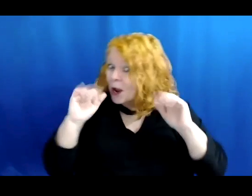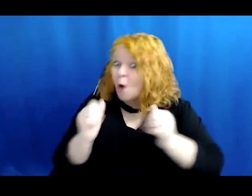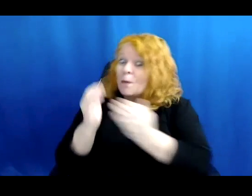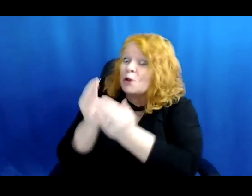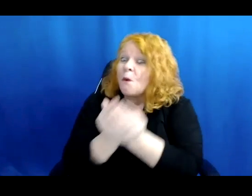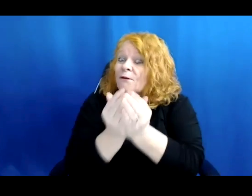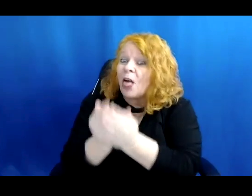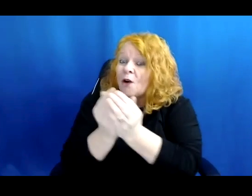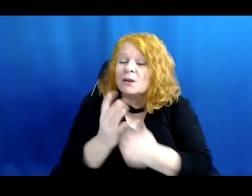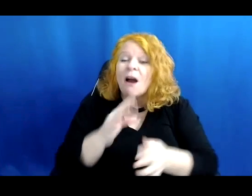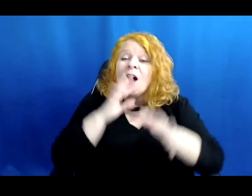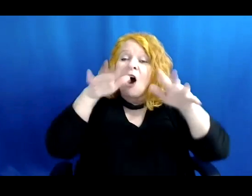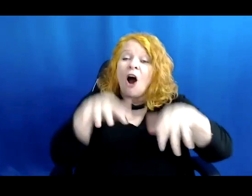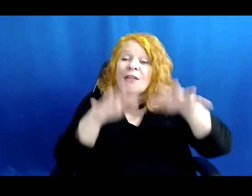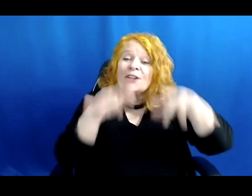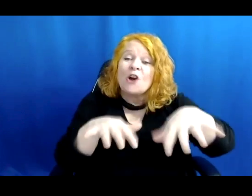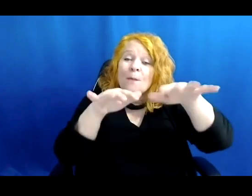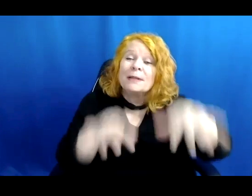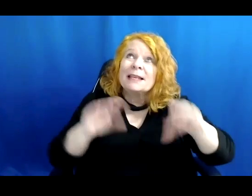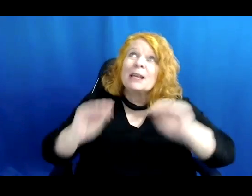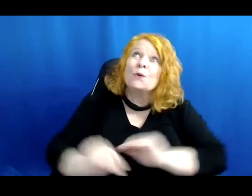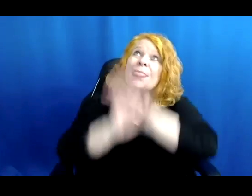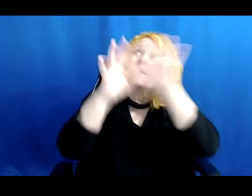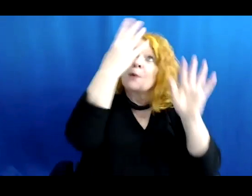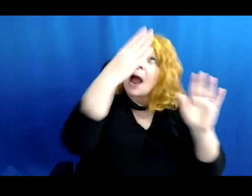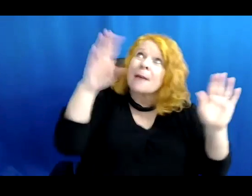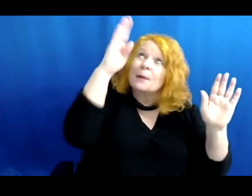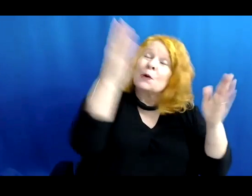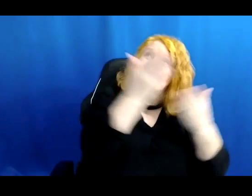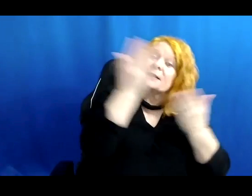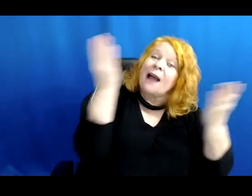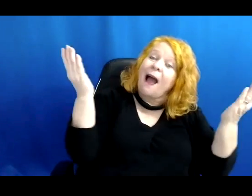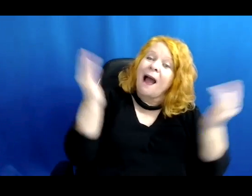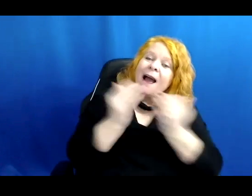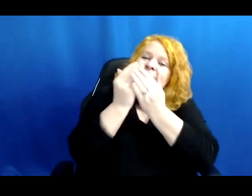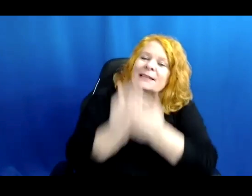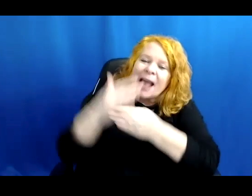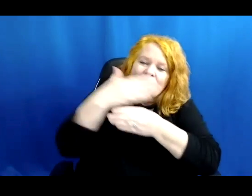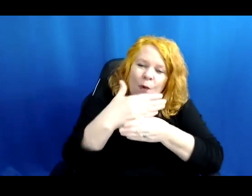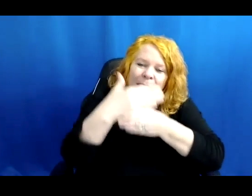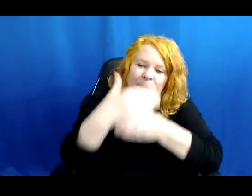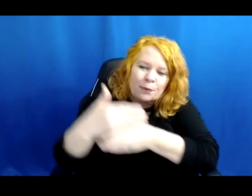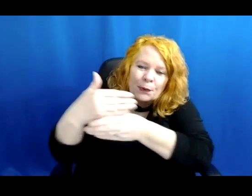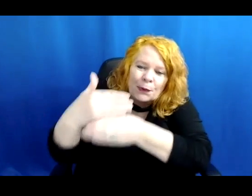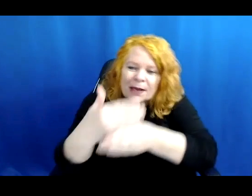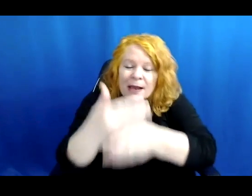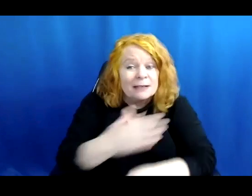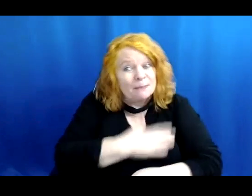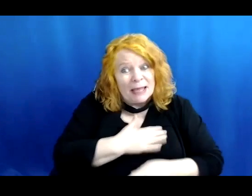On the open seas under the bright blue sky, sailing with the breeze just please stay dry.